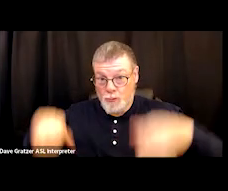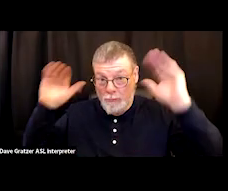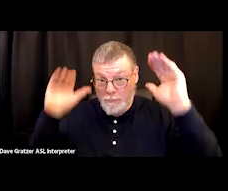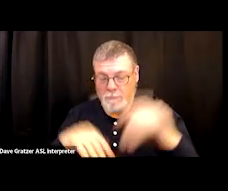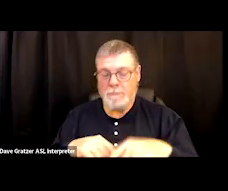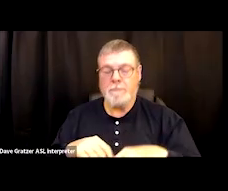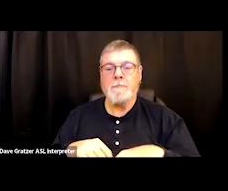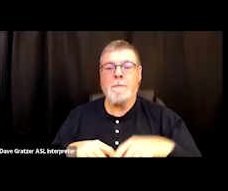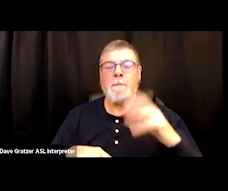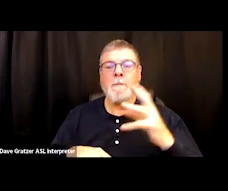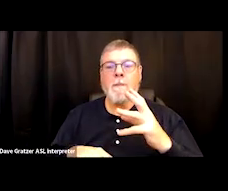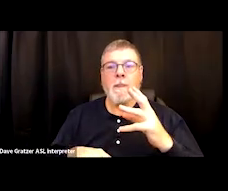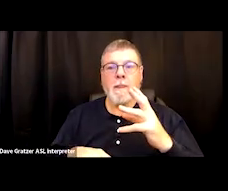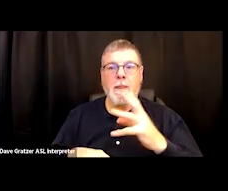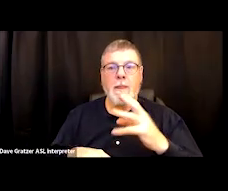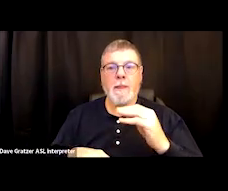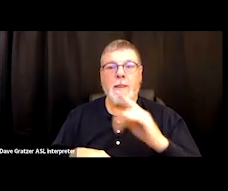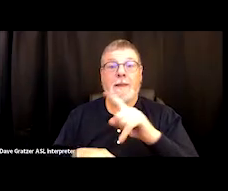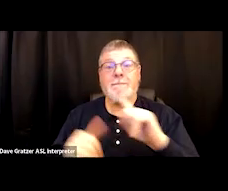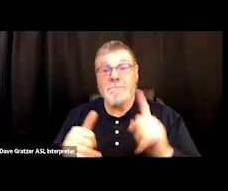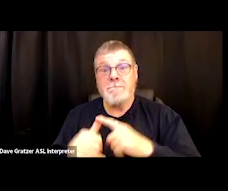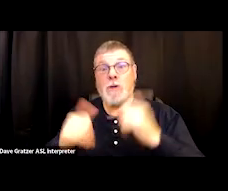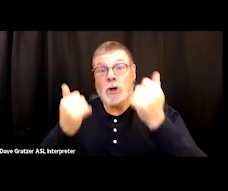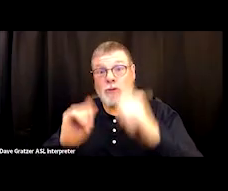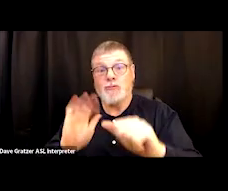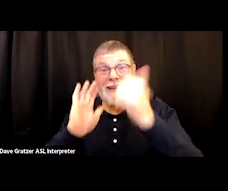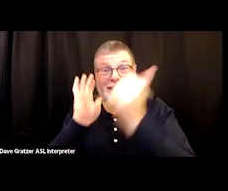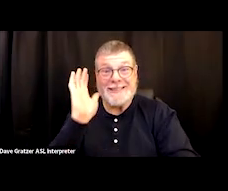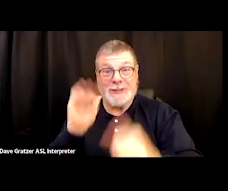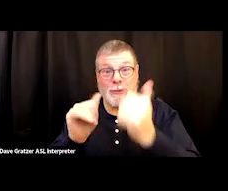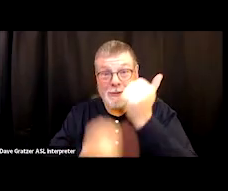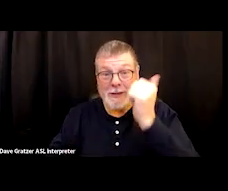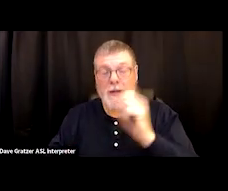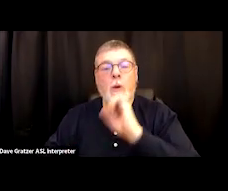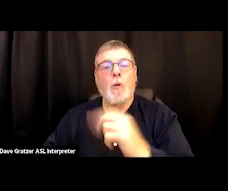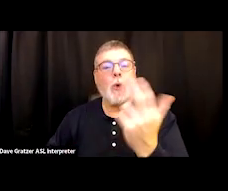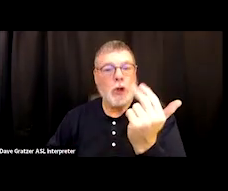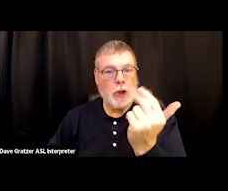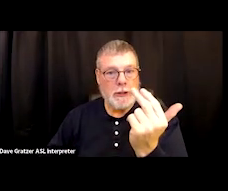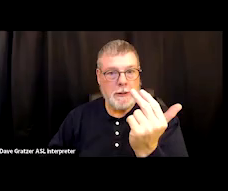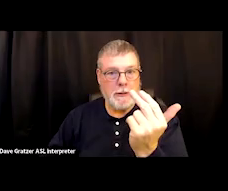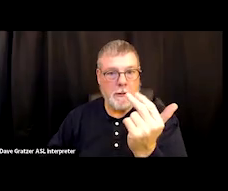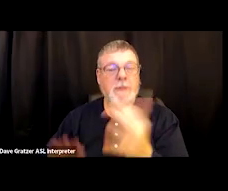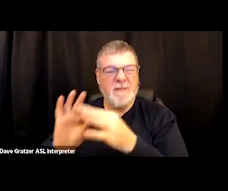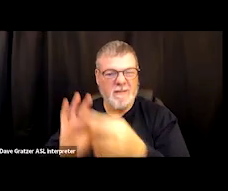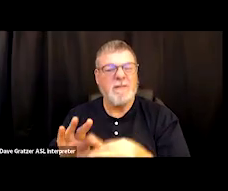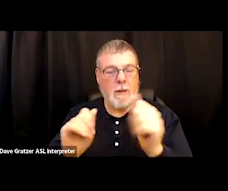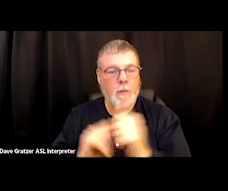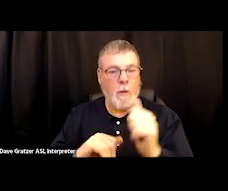and her first suicide attempt was at age 13, which coincided with the abuse that she experienced